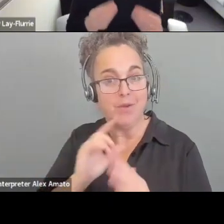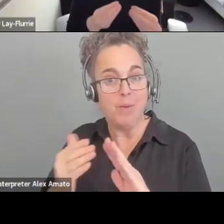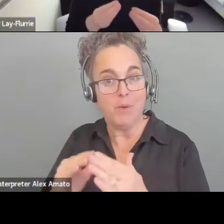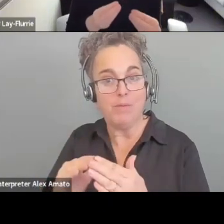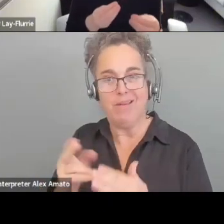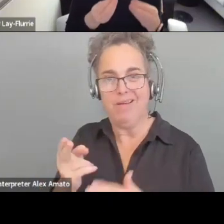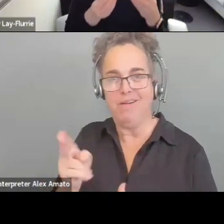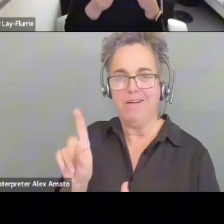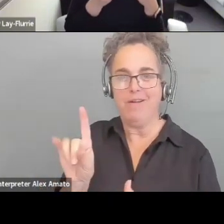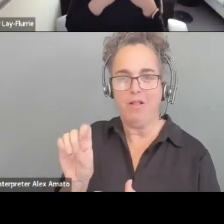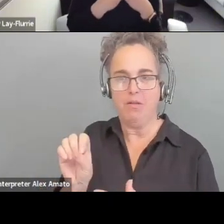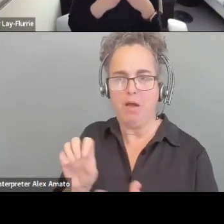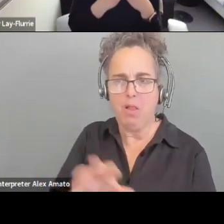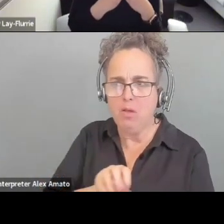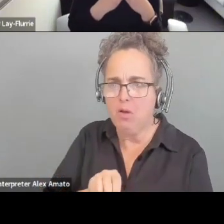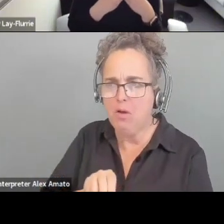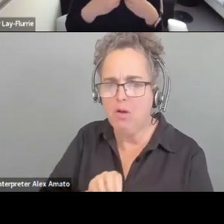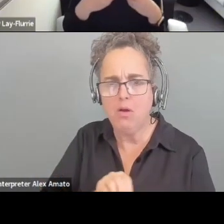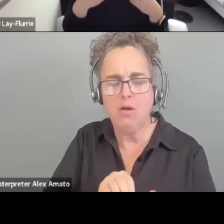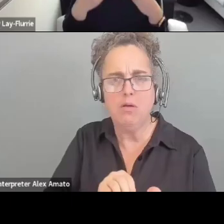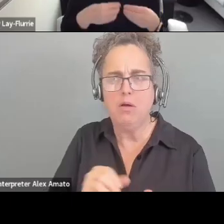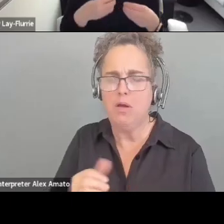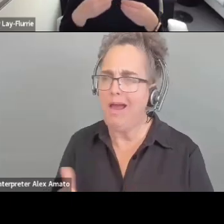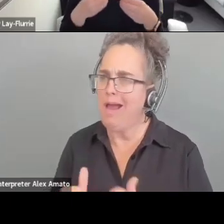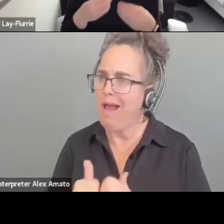and best practices I needed in order